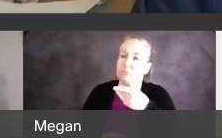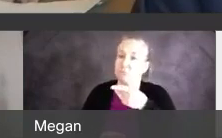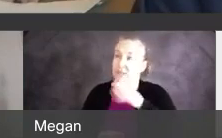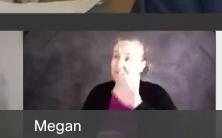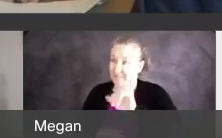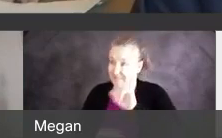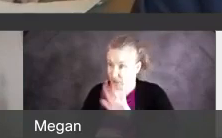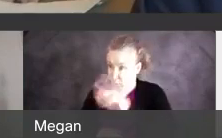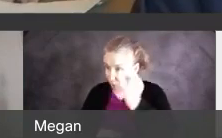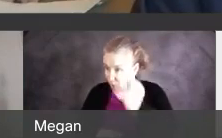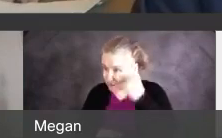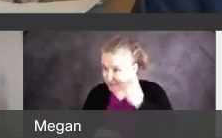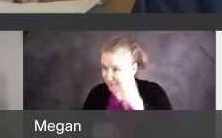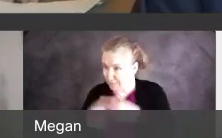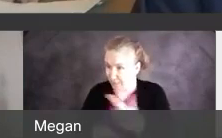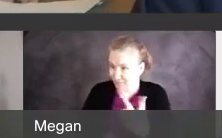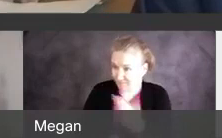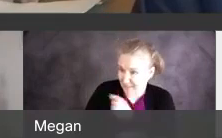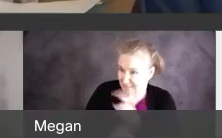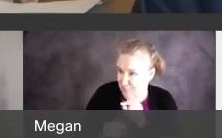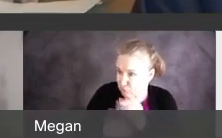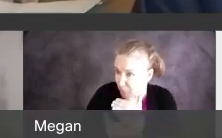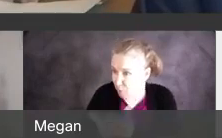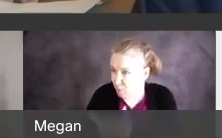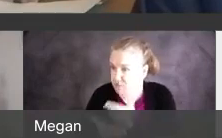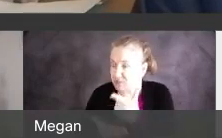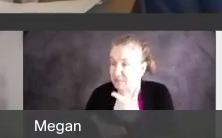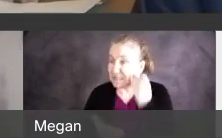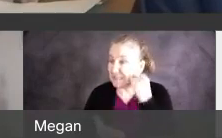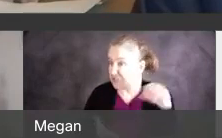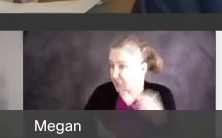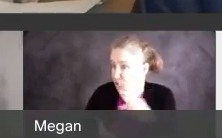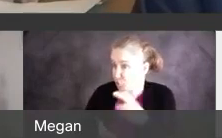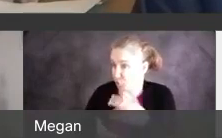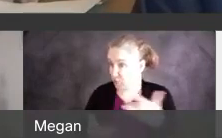of how those vaccination reports work and, if so, are you concerned about enforcement?